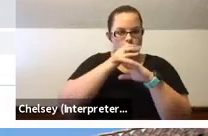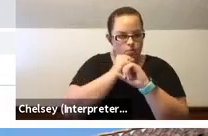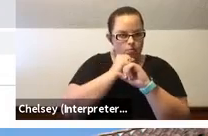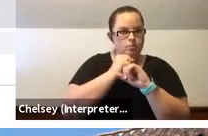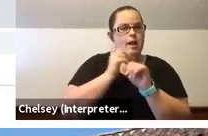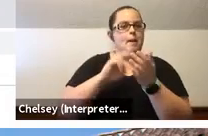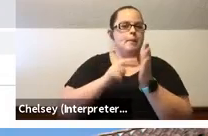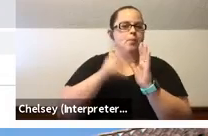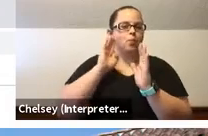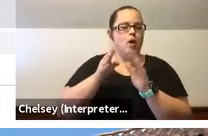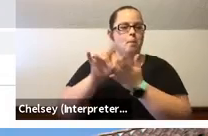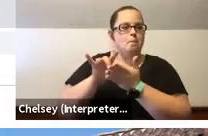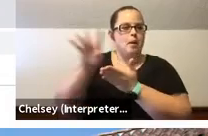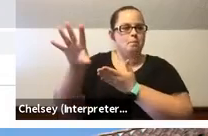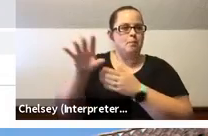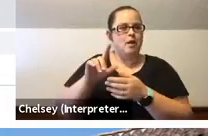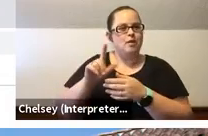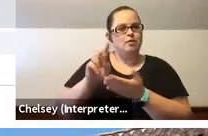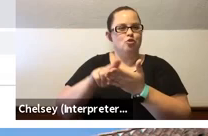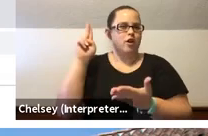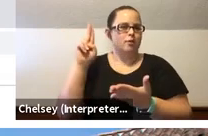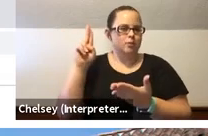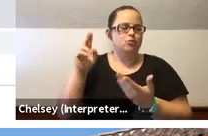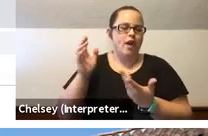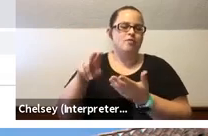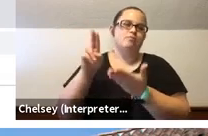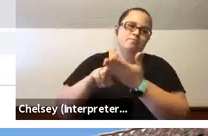Sage Talbot: I do have to get back into that. I'm sorry for that.